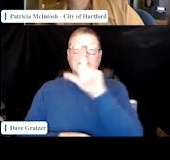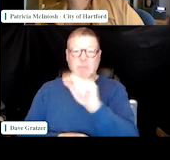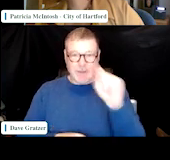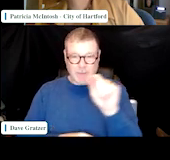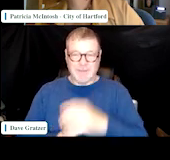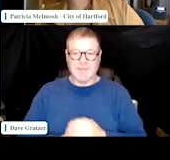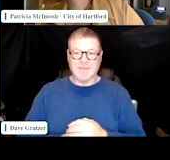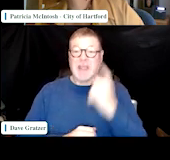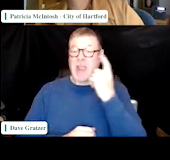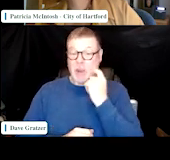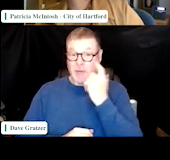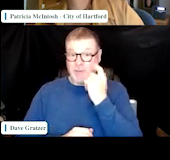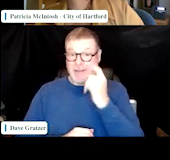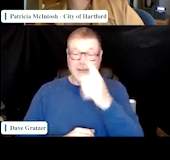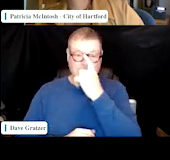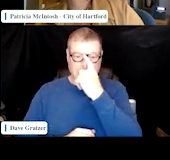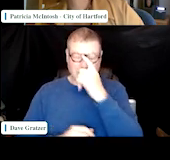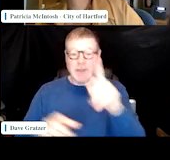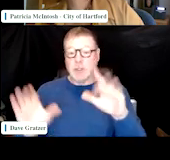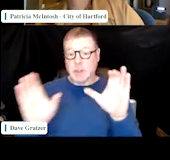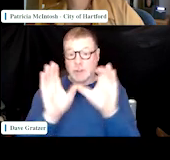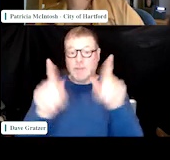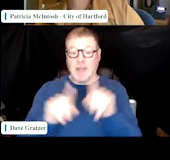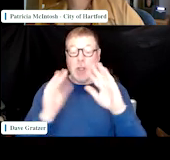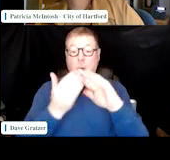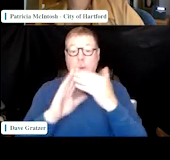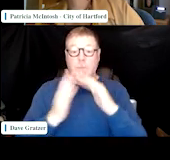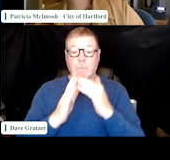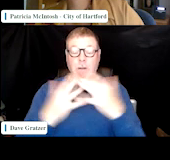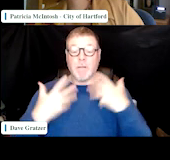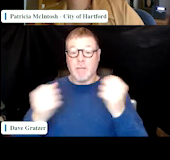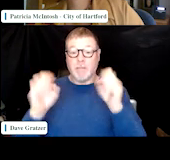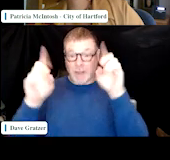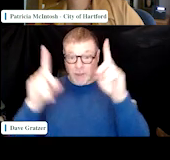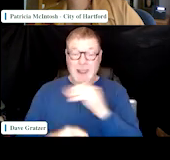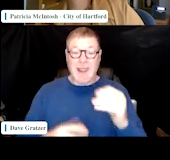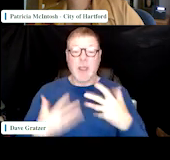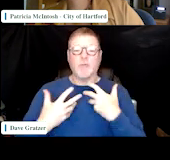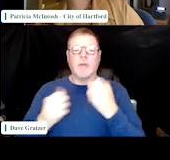Most recently, she has been certified as a community health educator and a recovery support specialist.